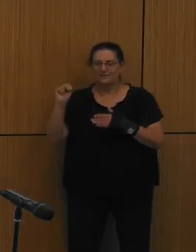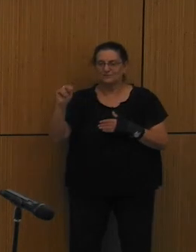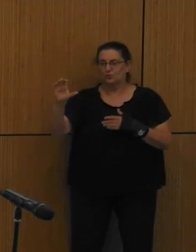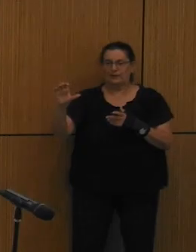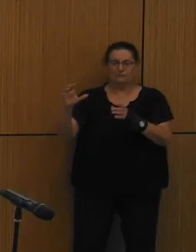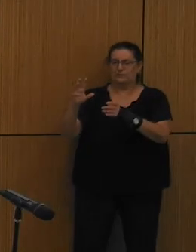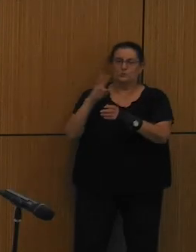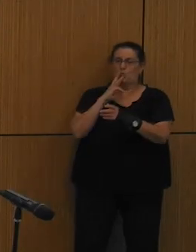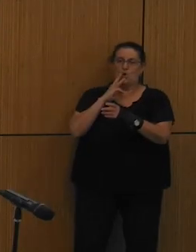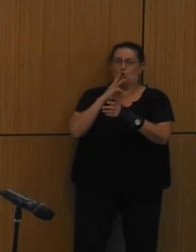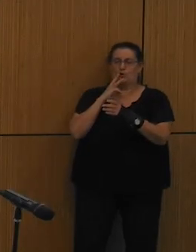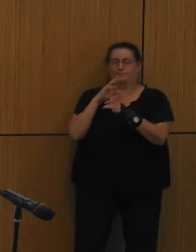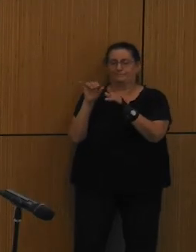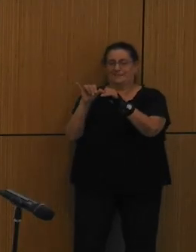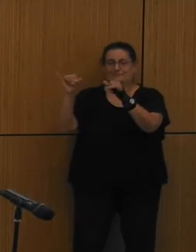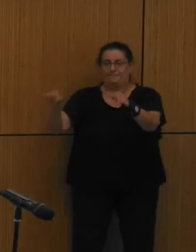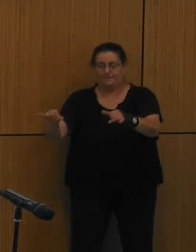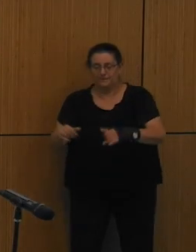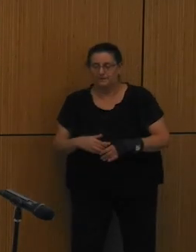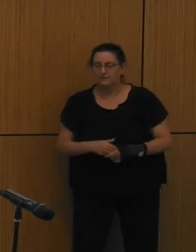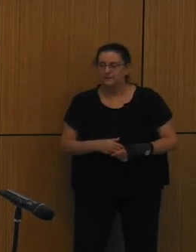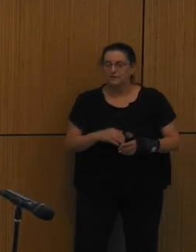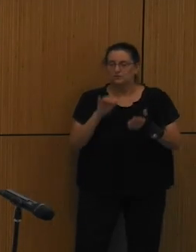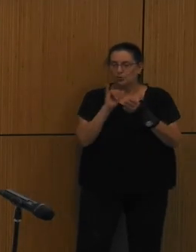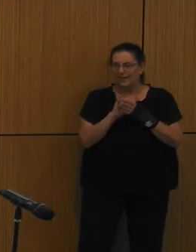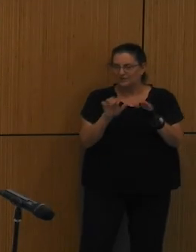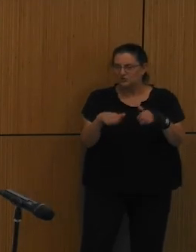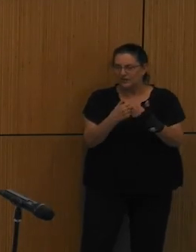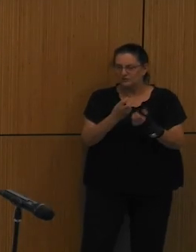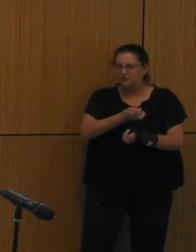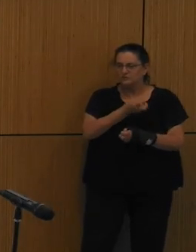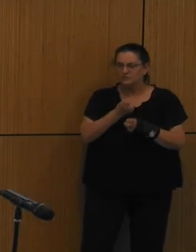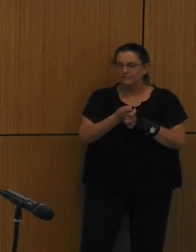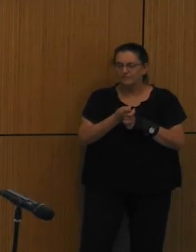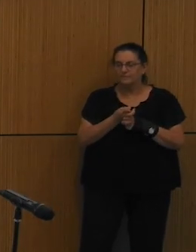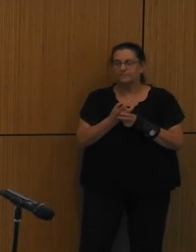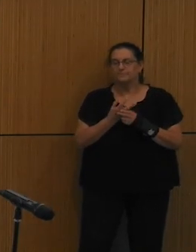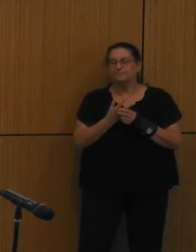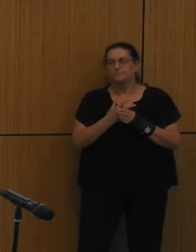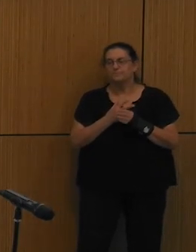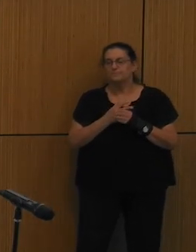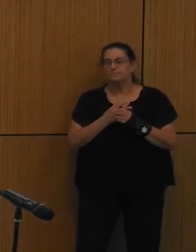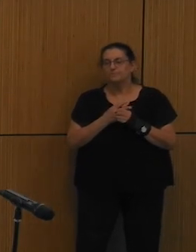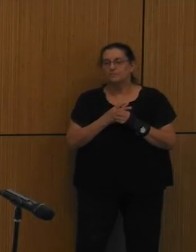So so these are traditional challenges we deal with. And, just as a quick example of how, new technology